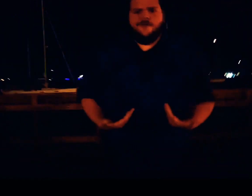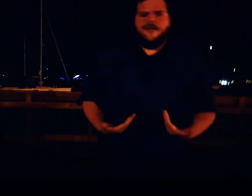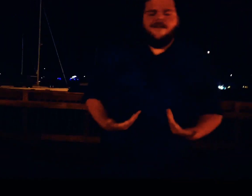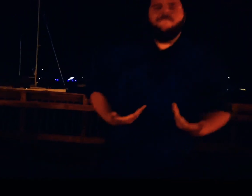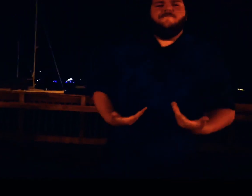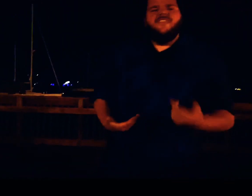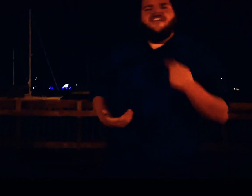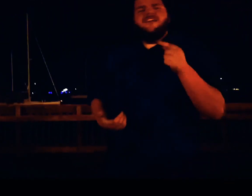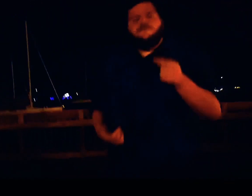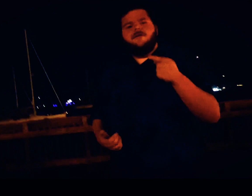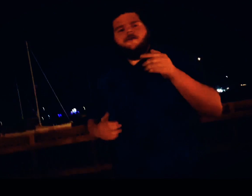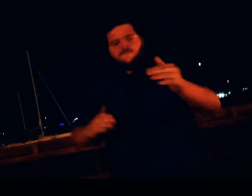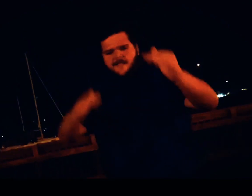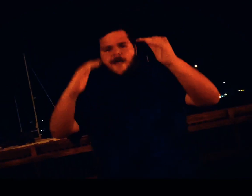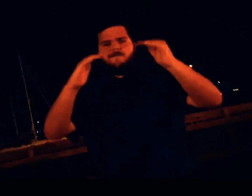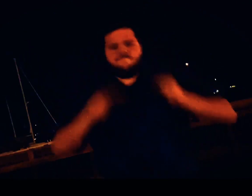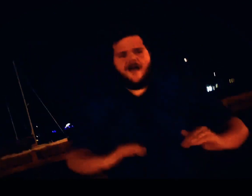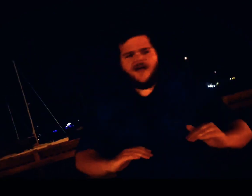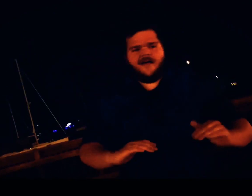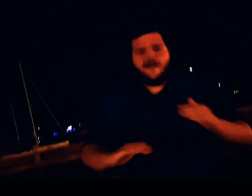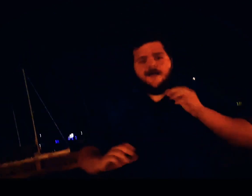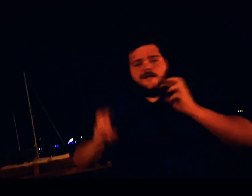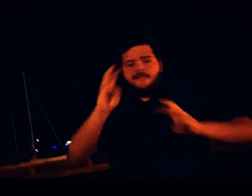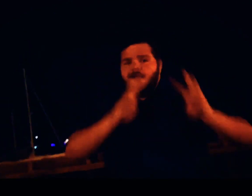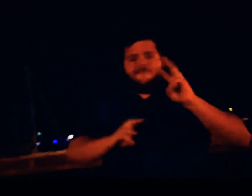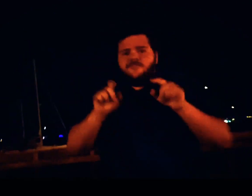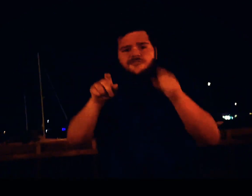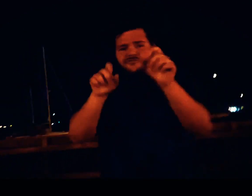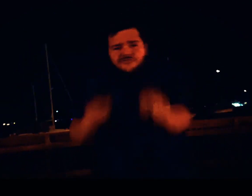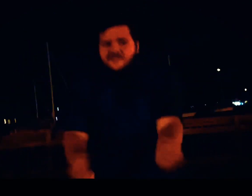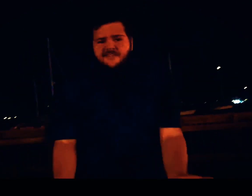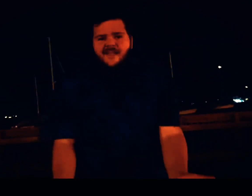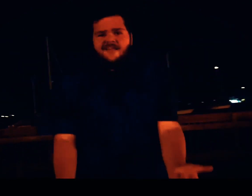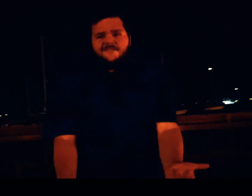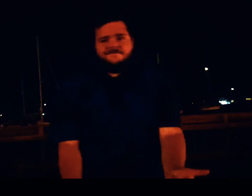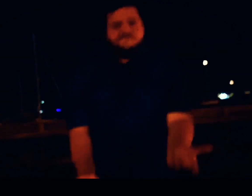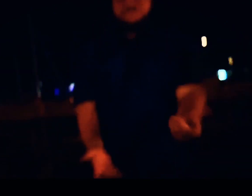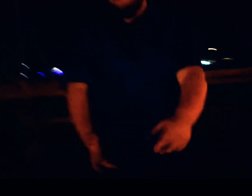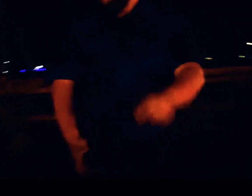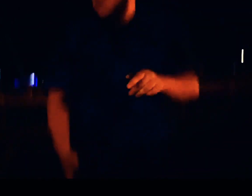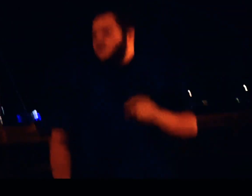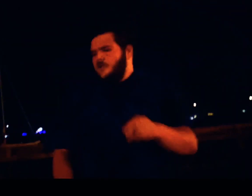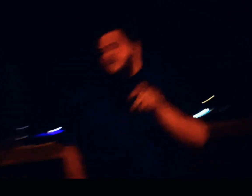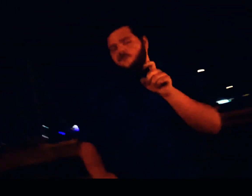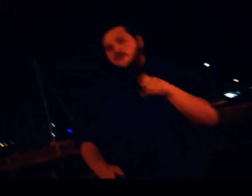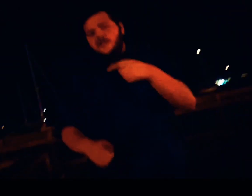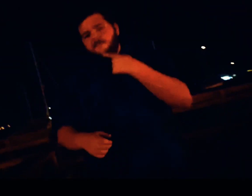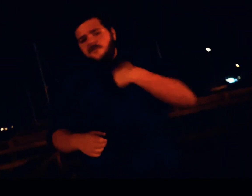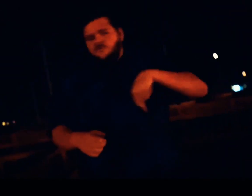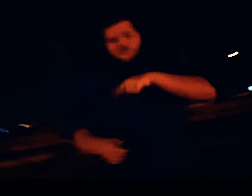you could bring down my level of concern just need you to tell me we're alright